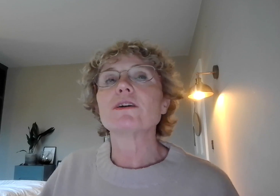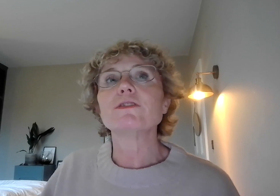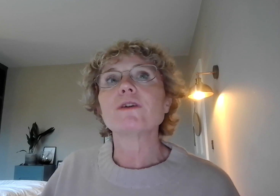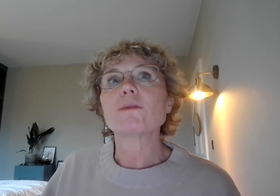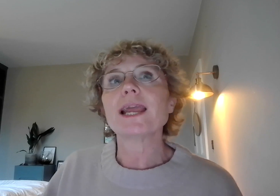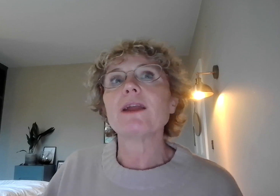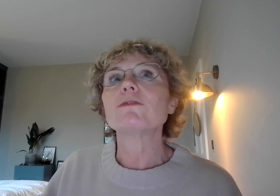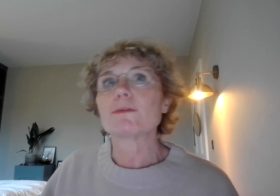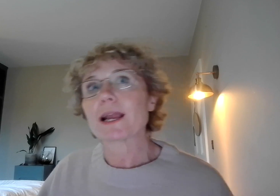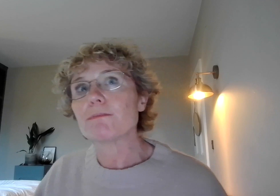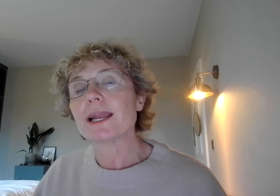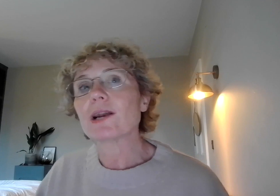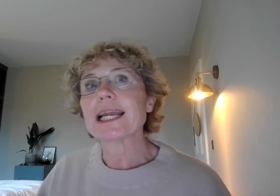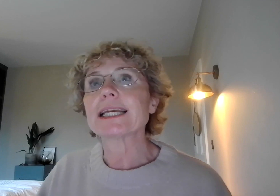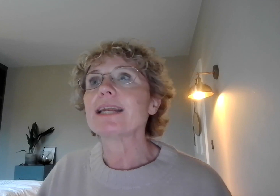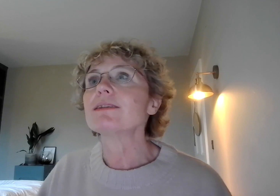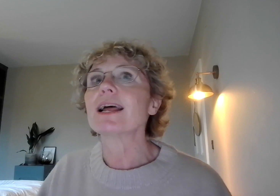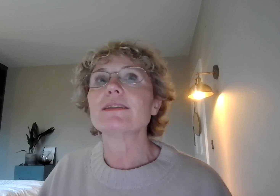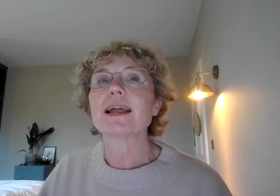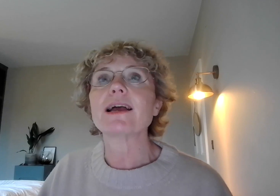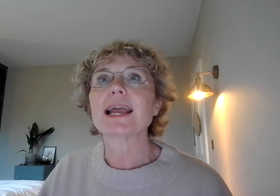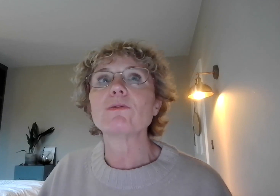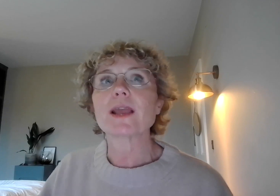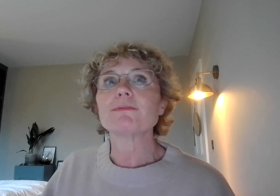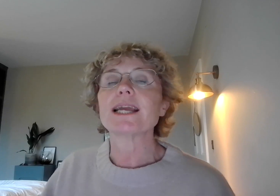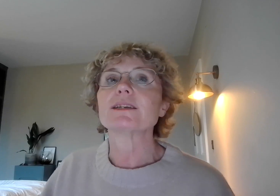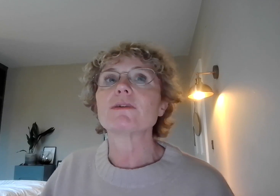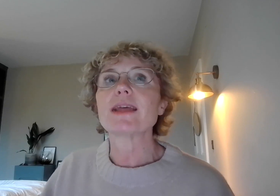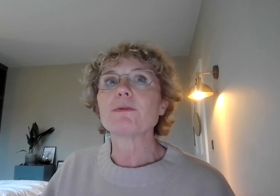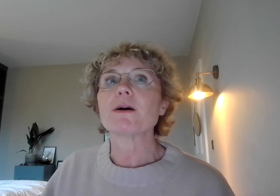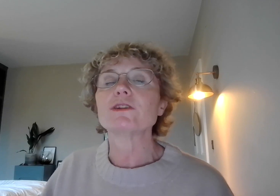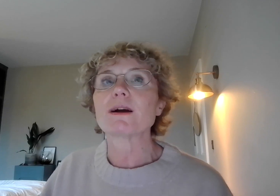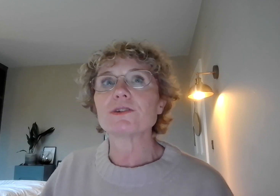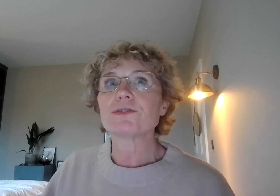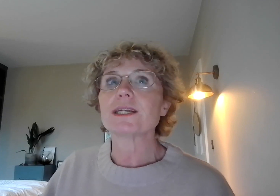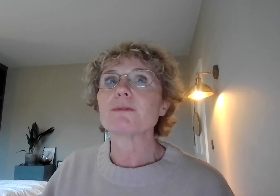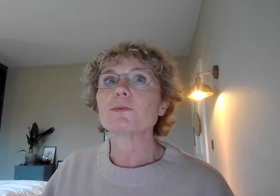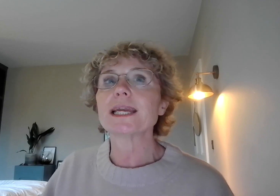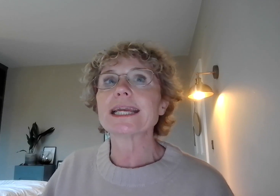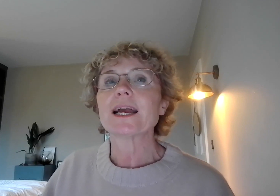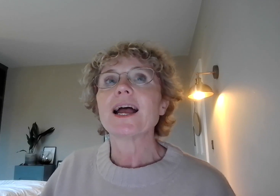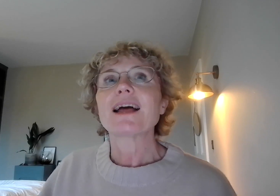So, if you follow me, or follow my company on LinkedIn, then again, all the updates will be posted about two or three times a week.